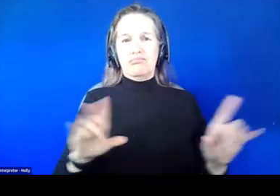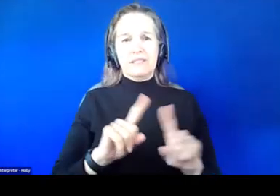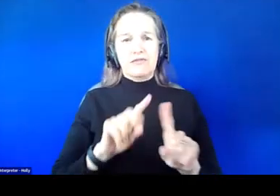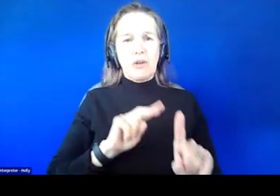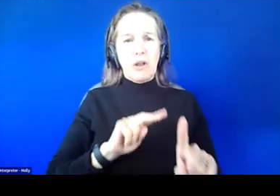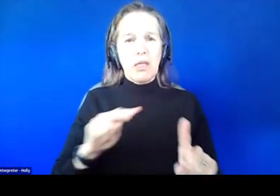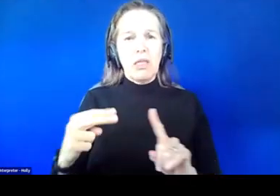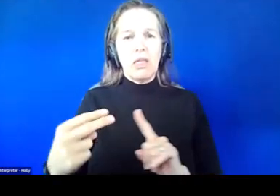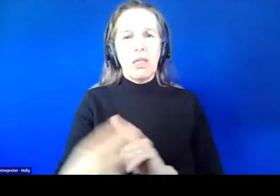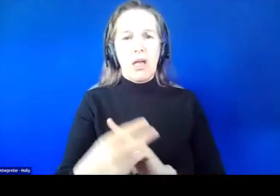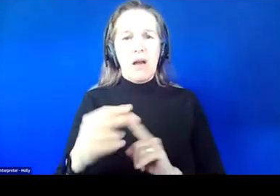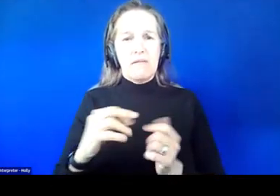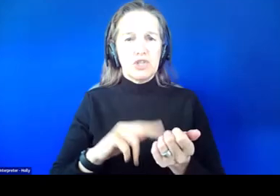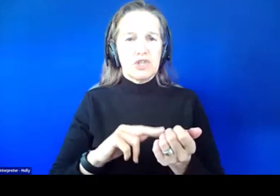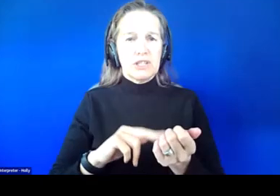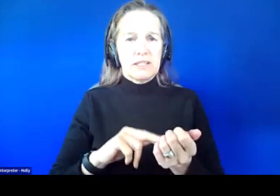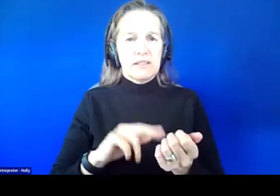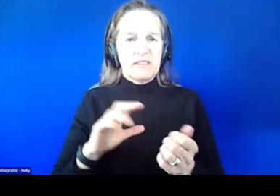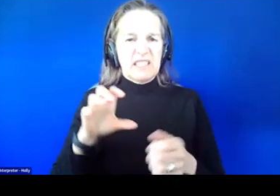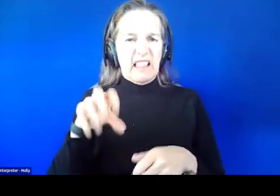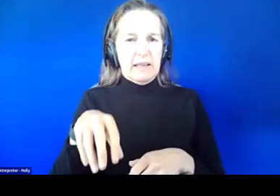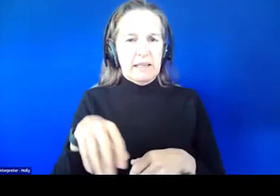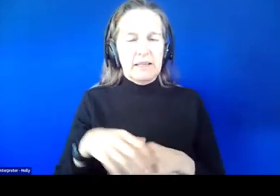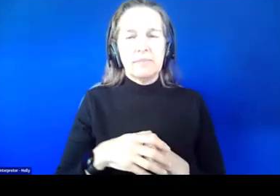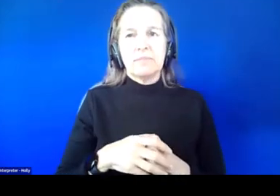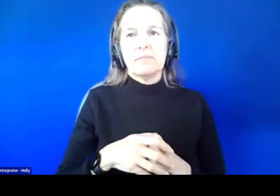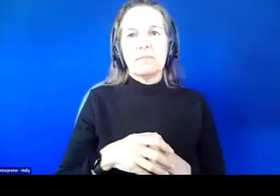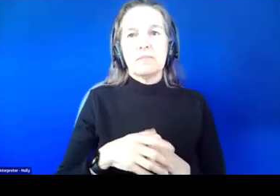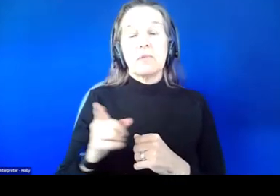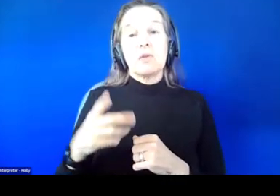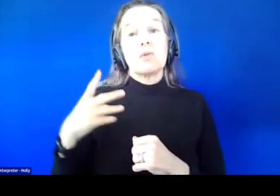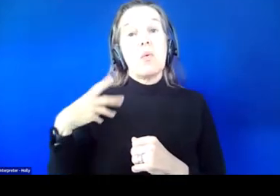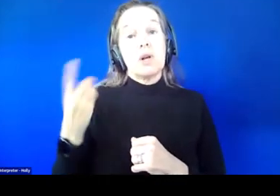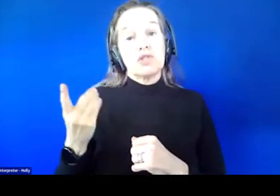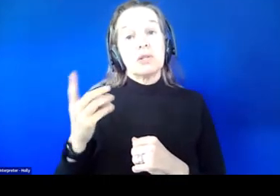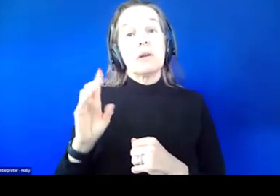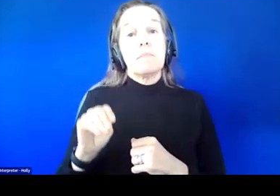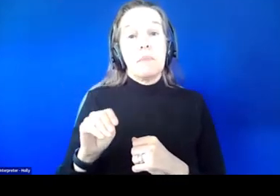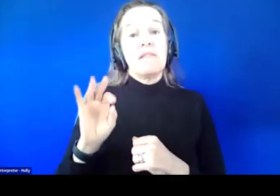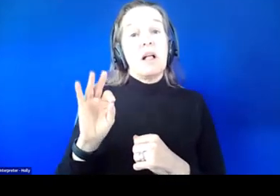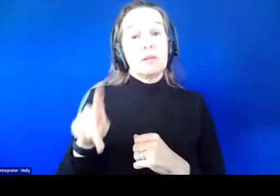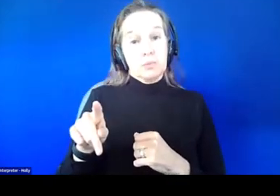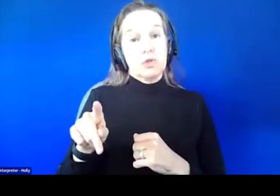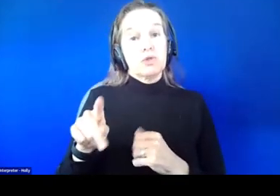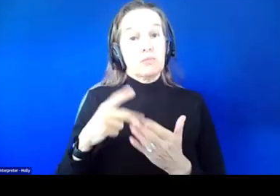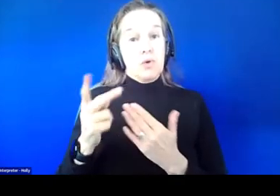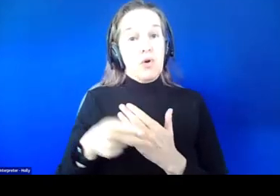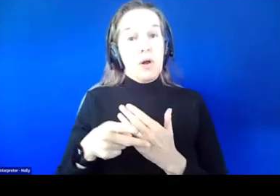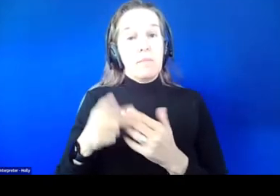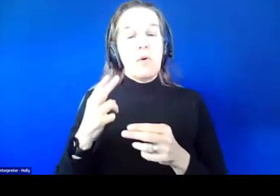In Washington, our Money Follows a Person program is called Roads to Community